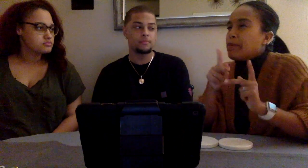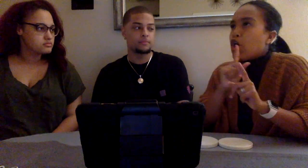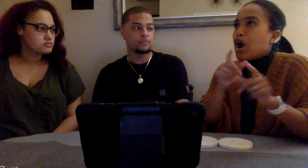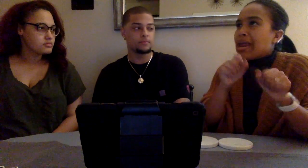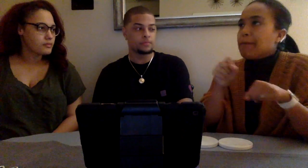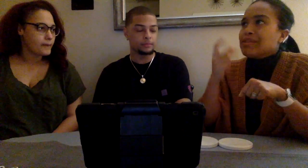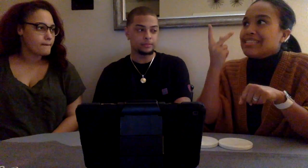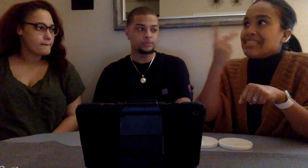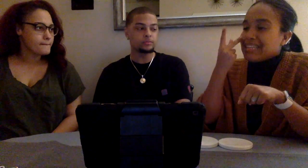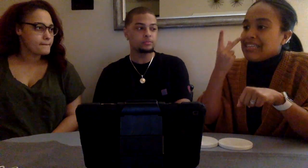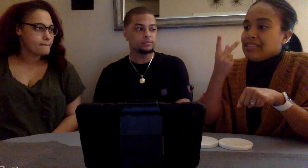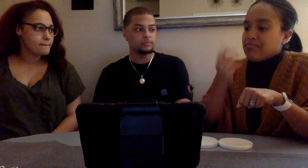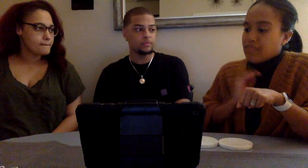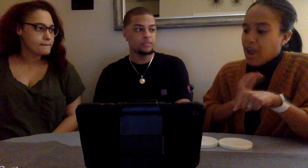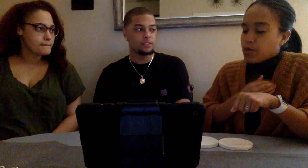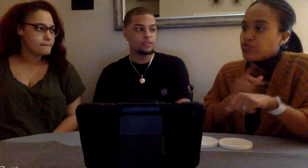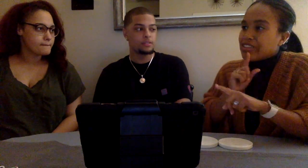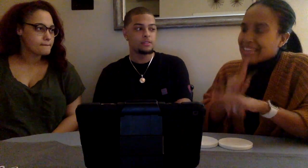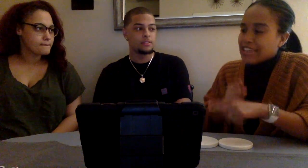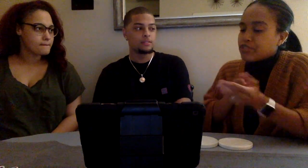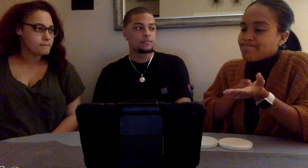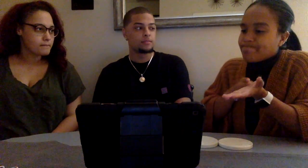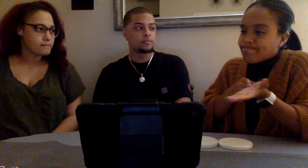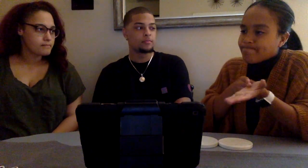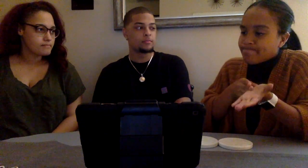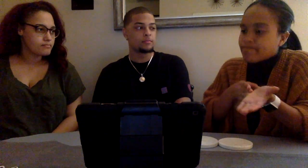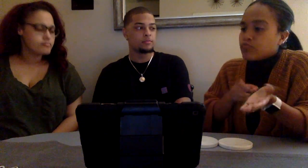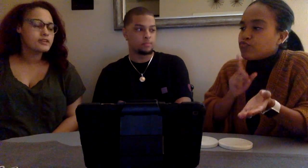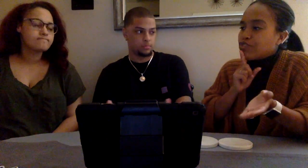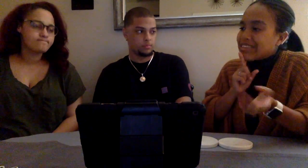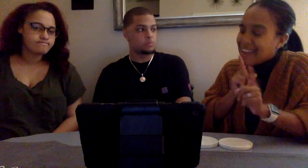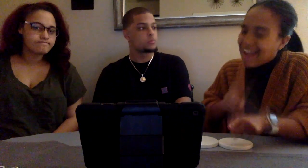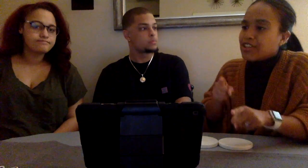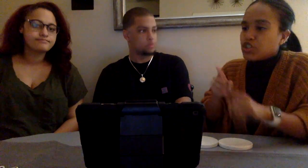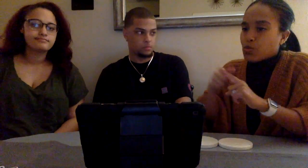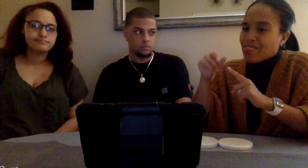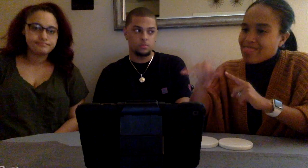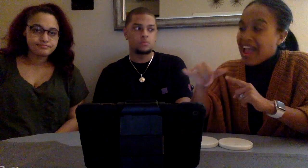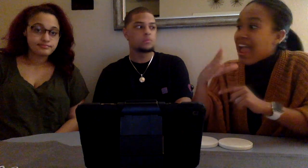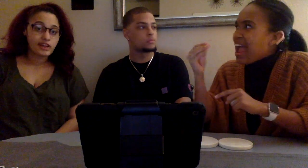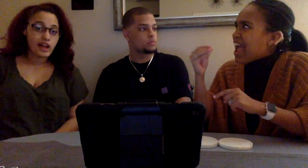V: people are able to see our raw and authentic reaction to that,